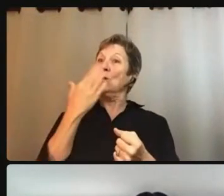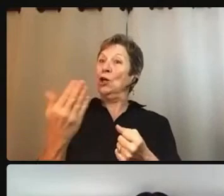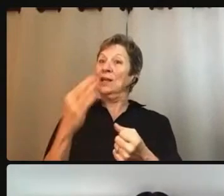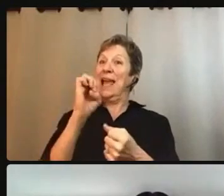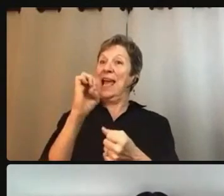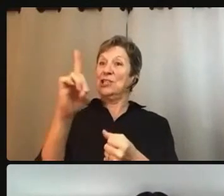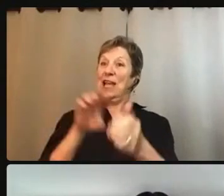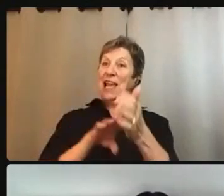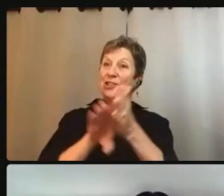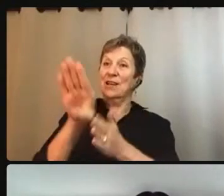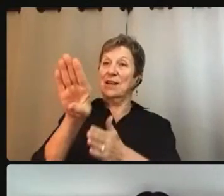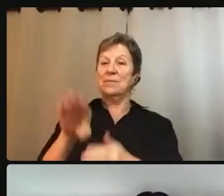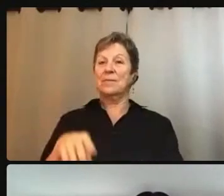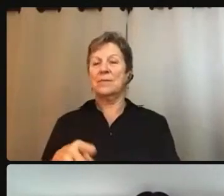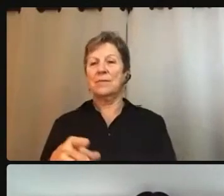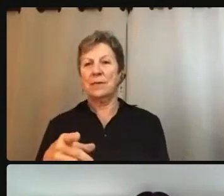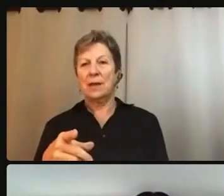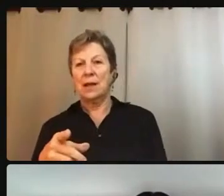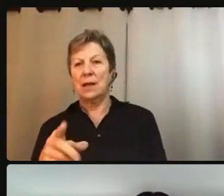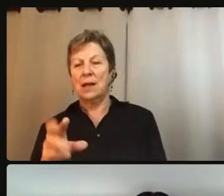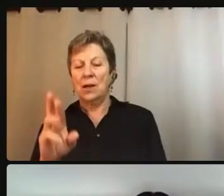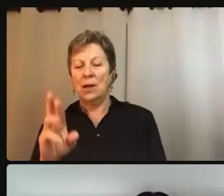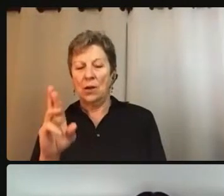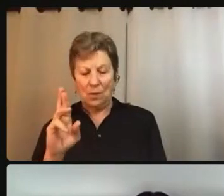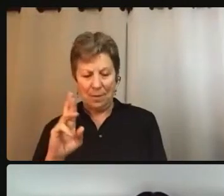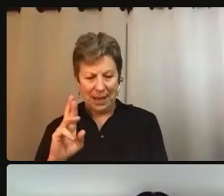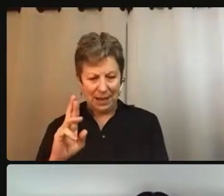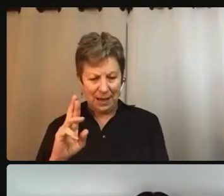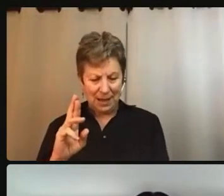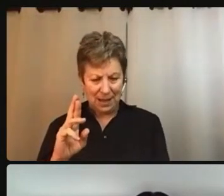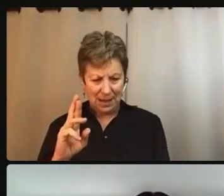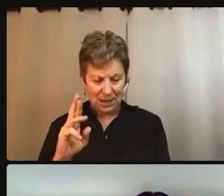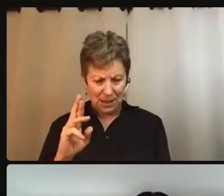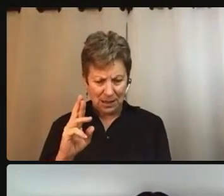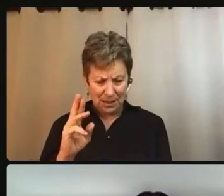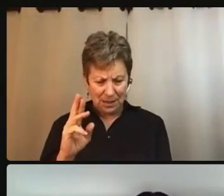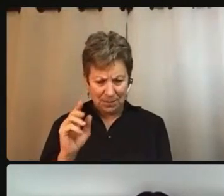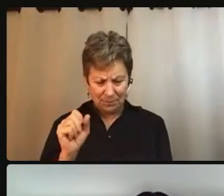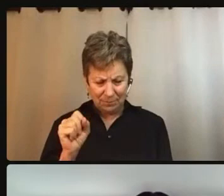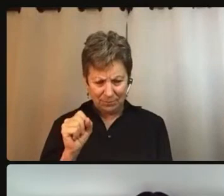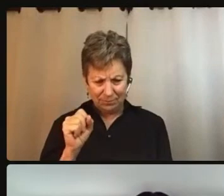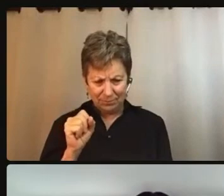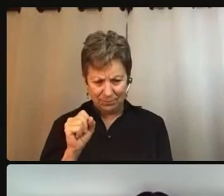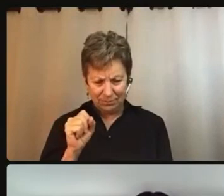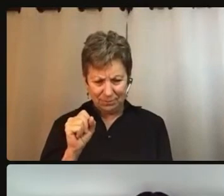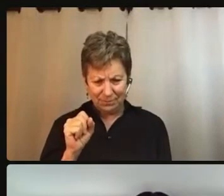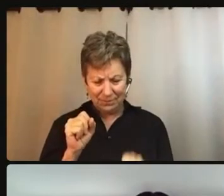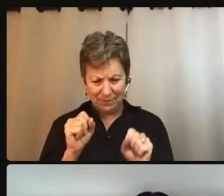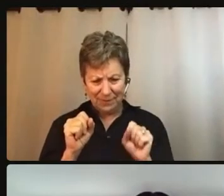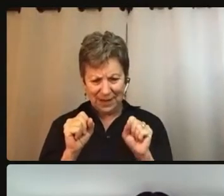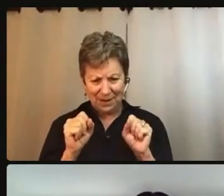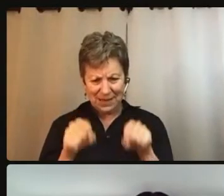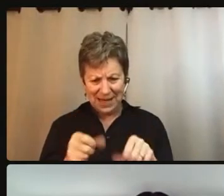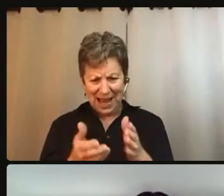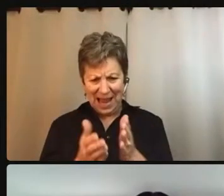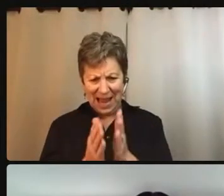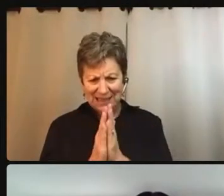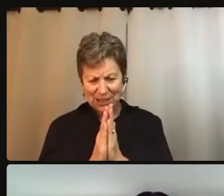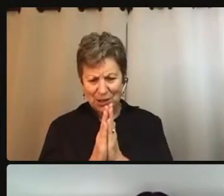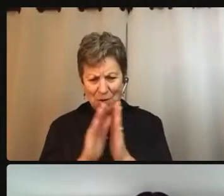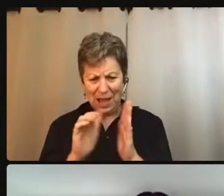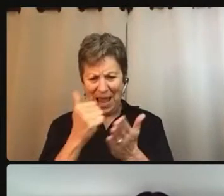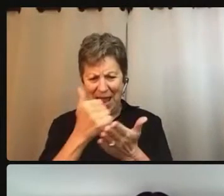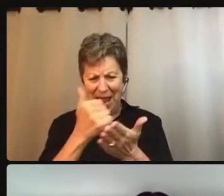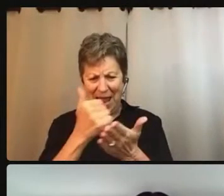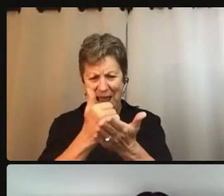AND HIGH QUALITY EDUCATION?